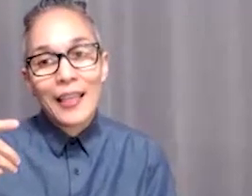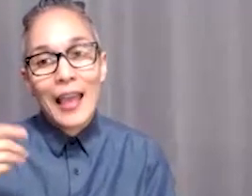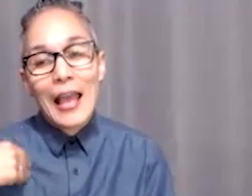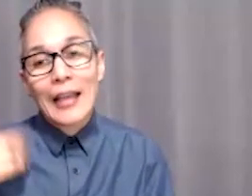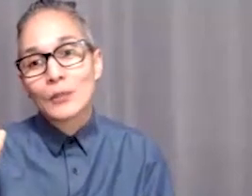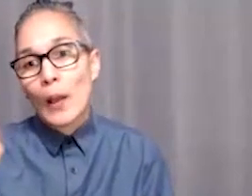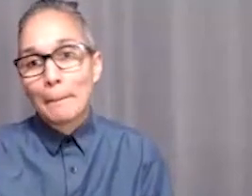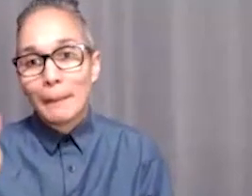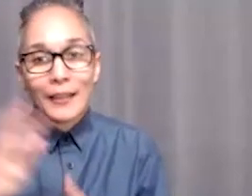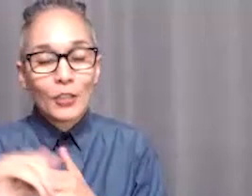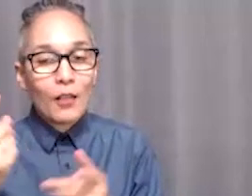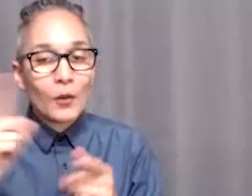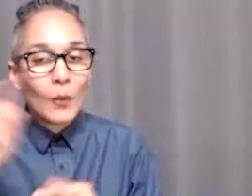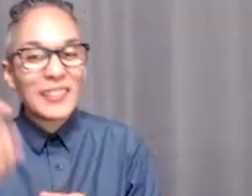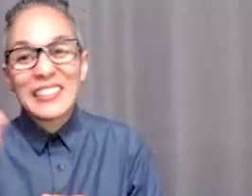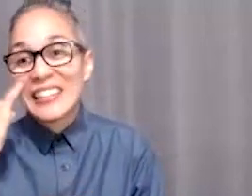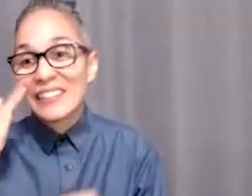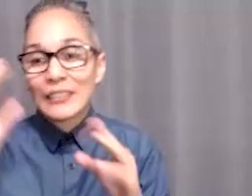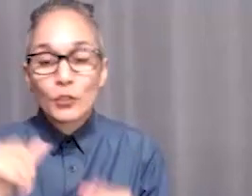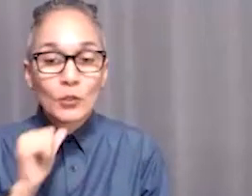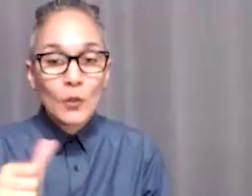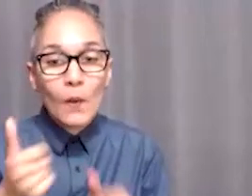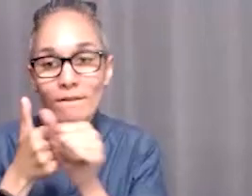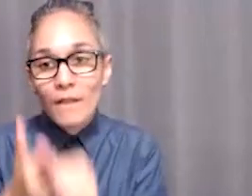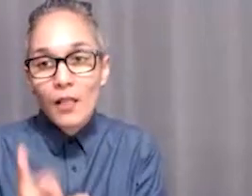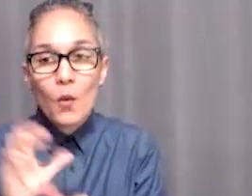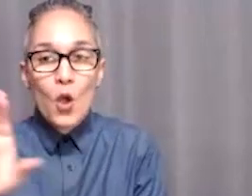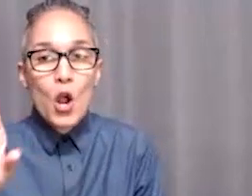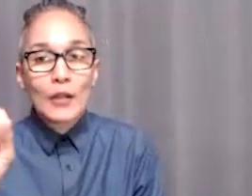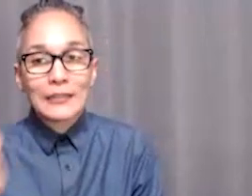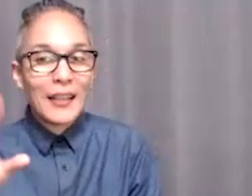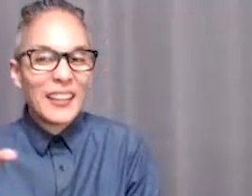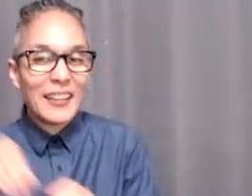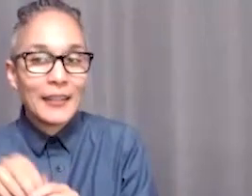what will happen if instructors don't follow RSI in their online courses?